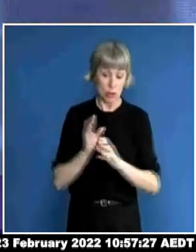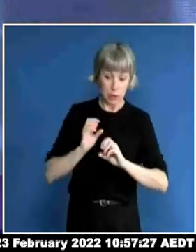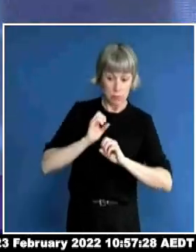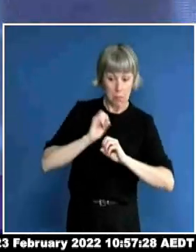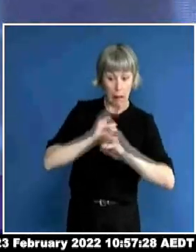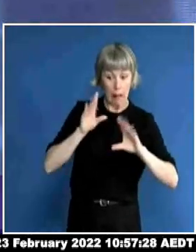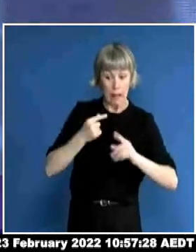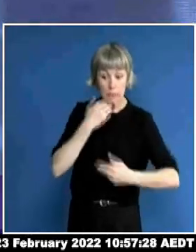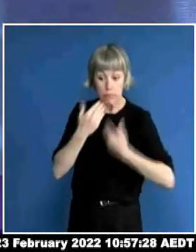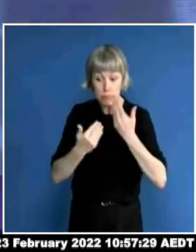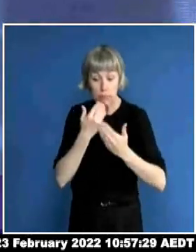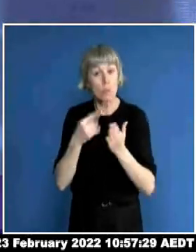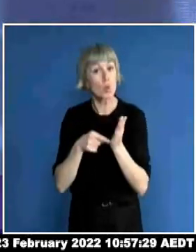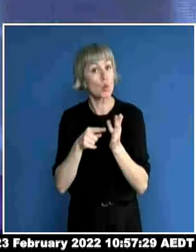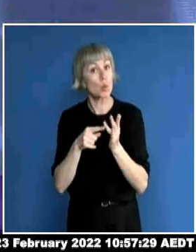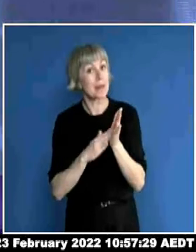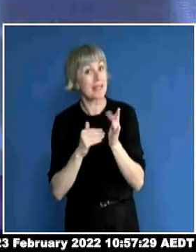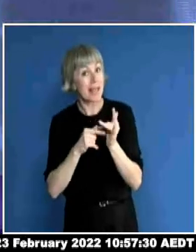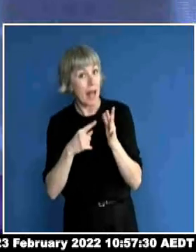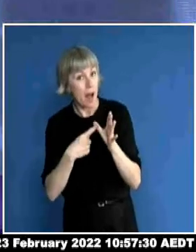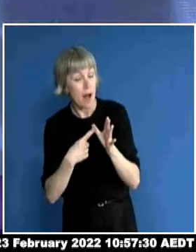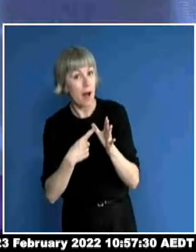respond to concerns raised by Mzia.